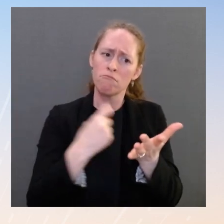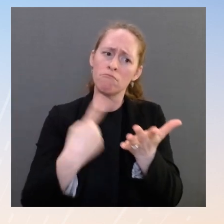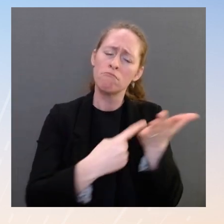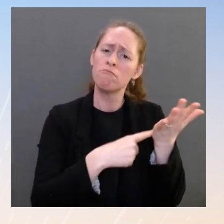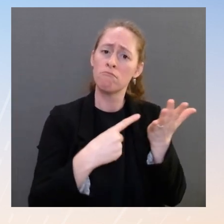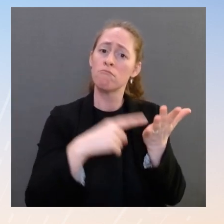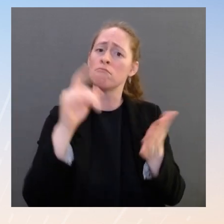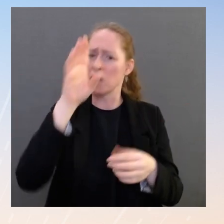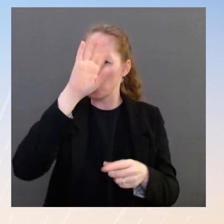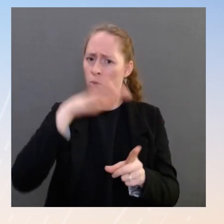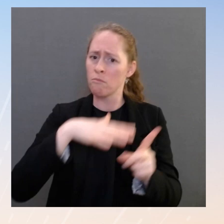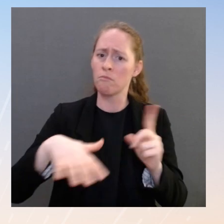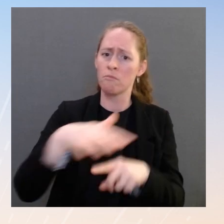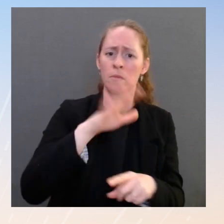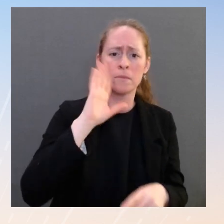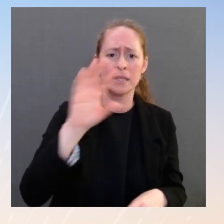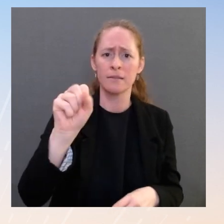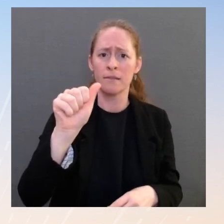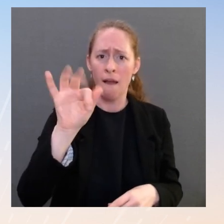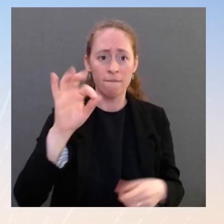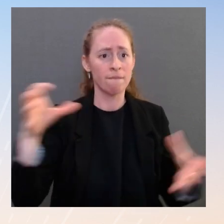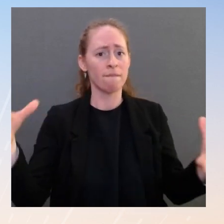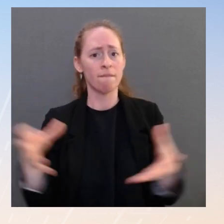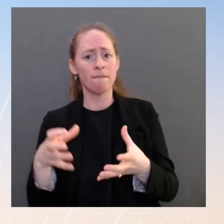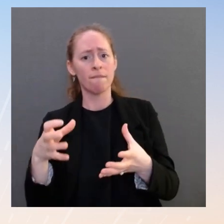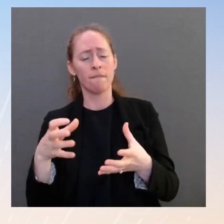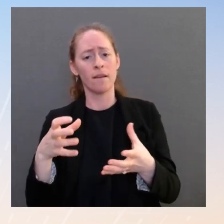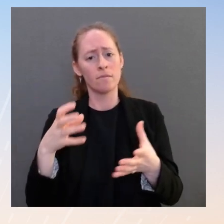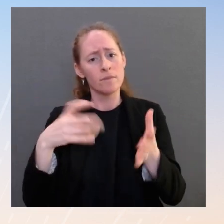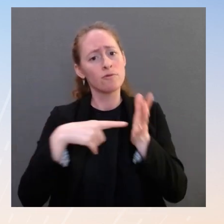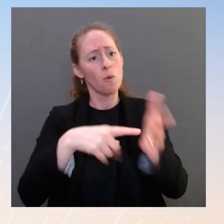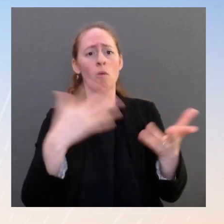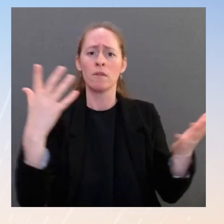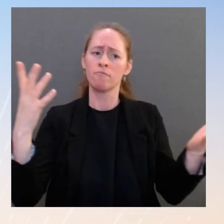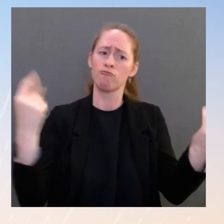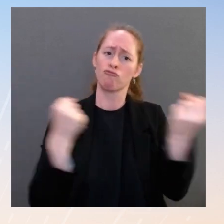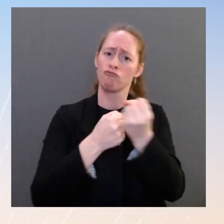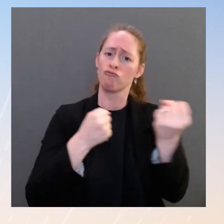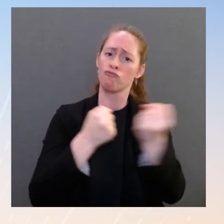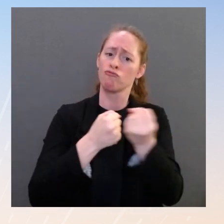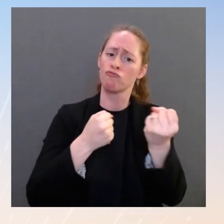showcase his support for the free press, for the work of all of you, for the work of your colleagues around the world